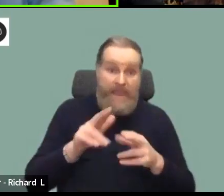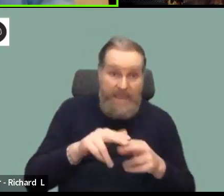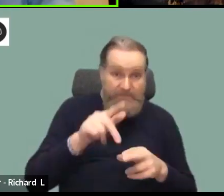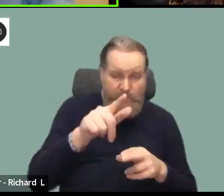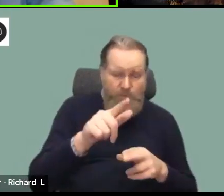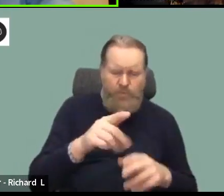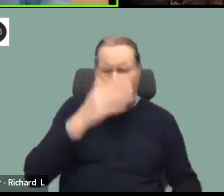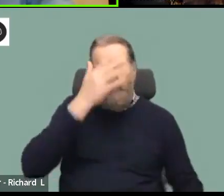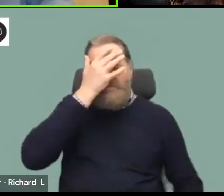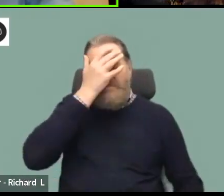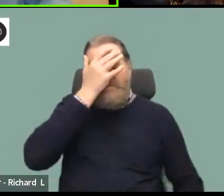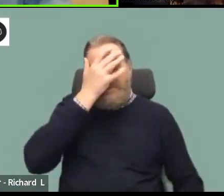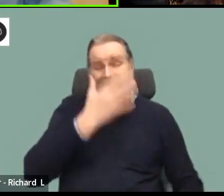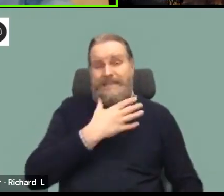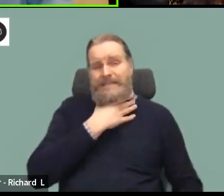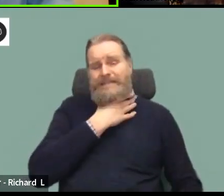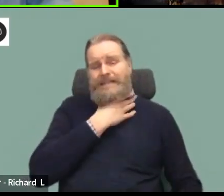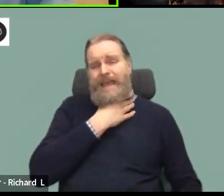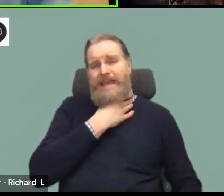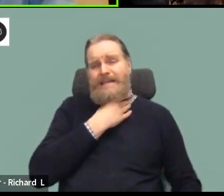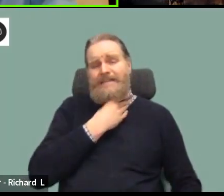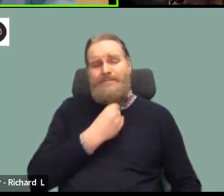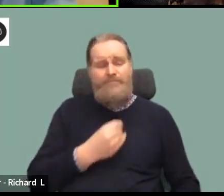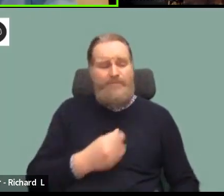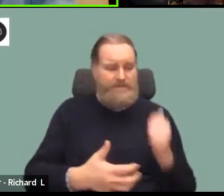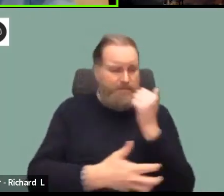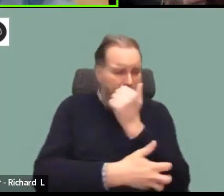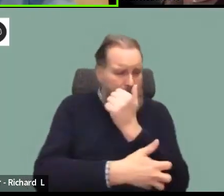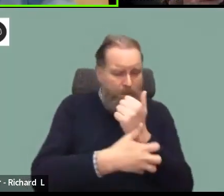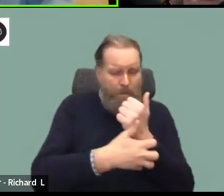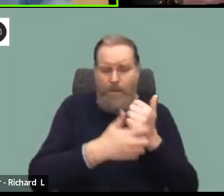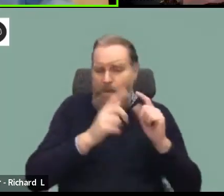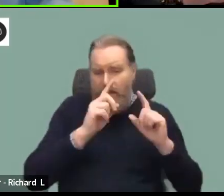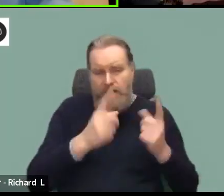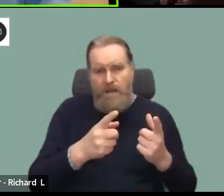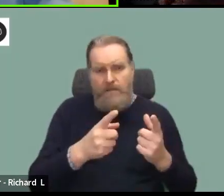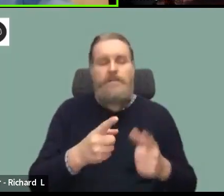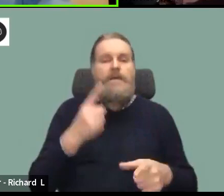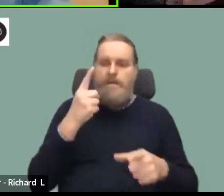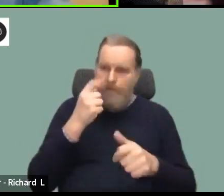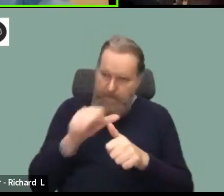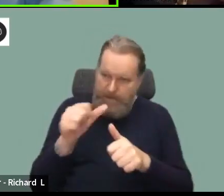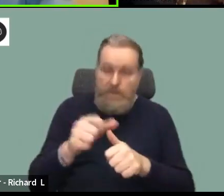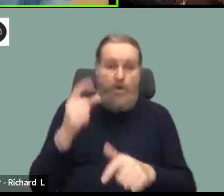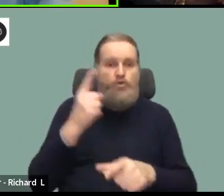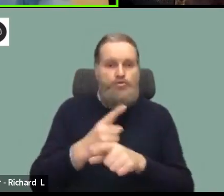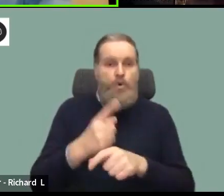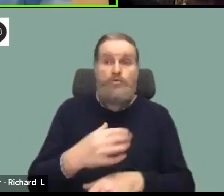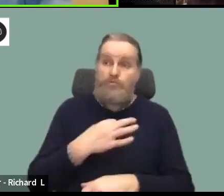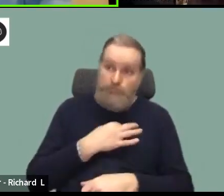dire if you remember in real dire difficulty.